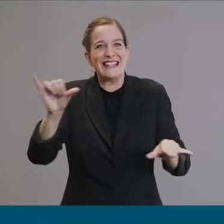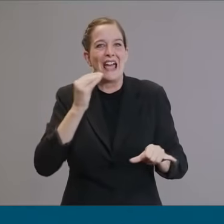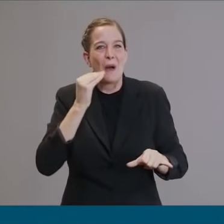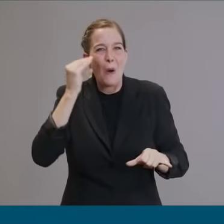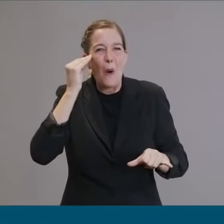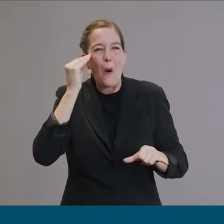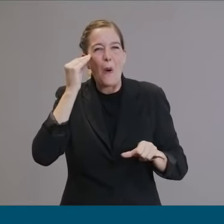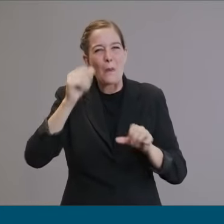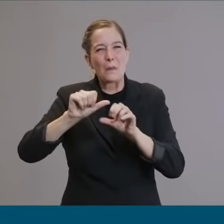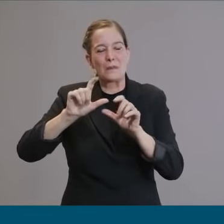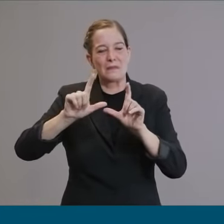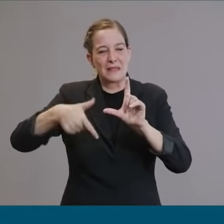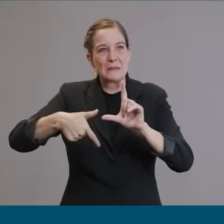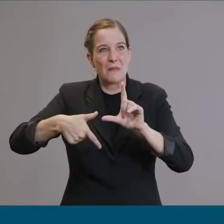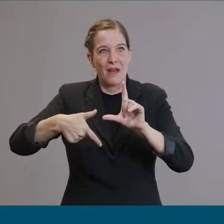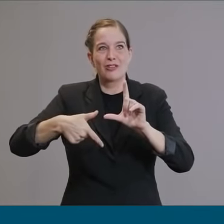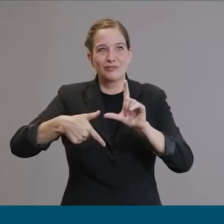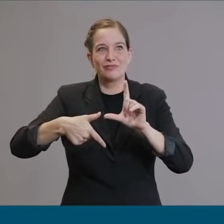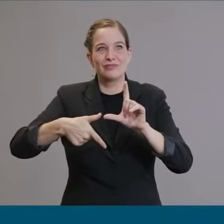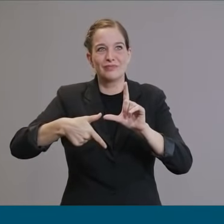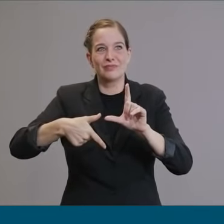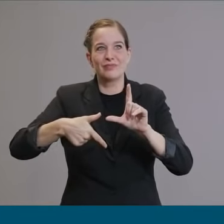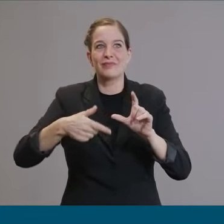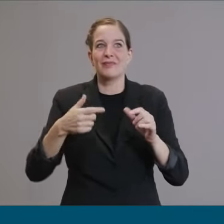TODAY WE ARE NORTH OF 300,000.